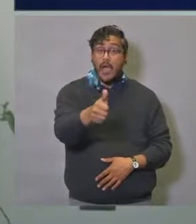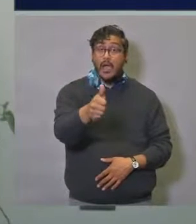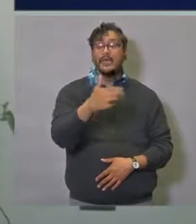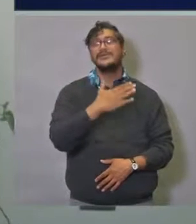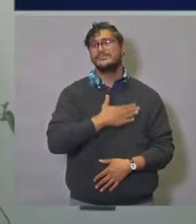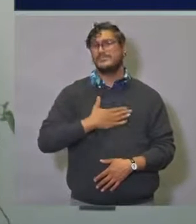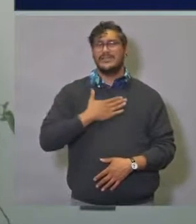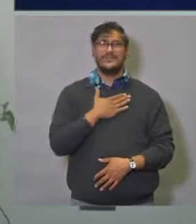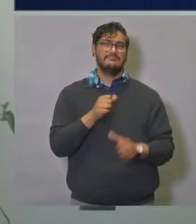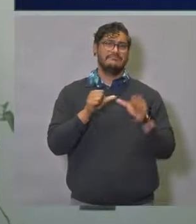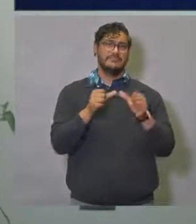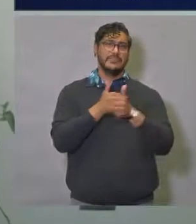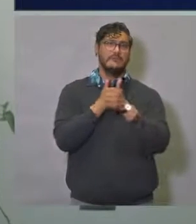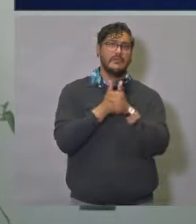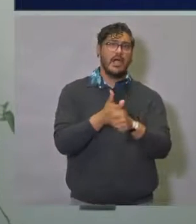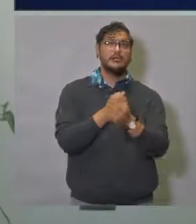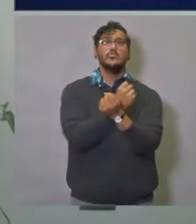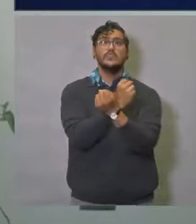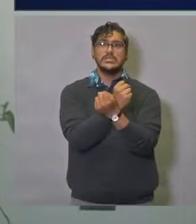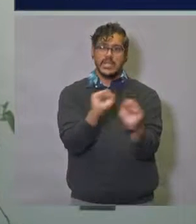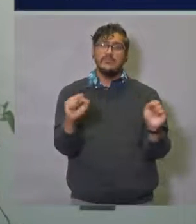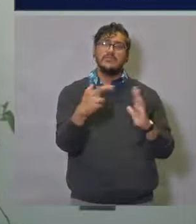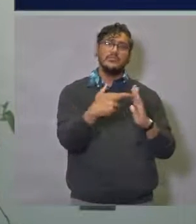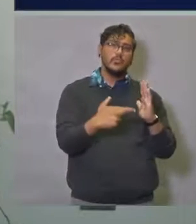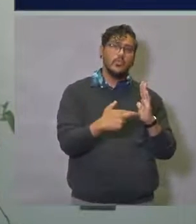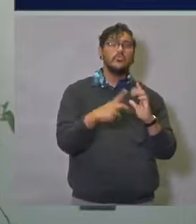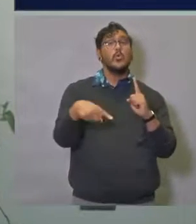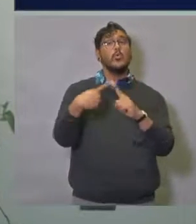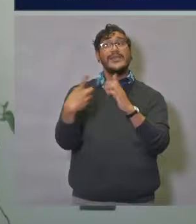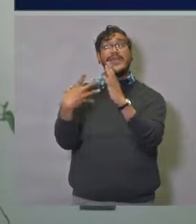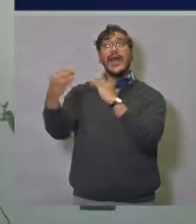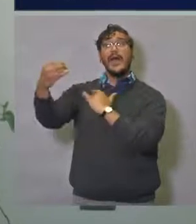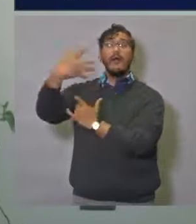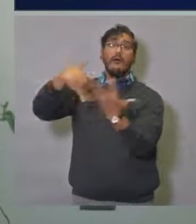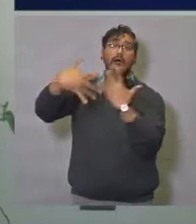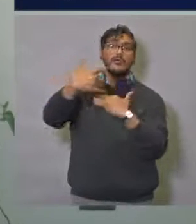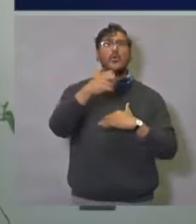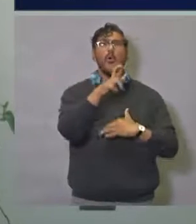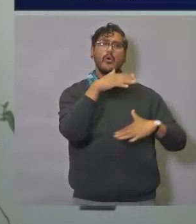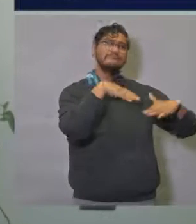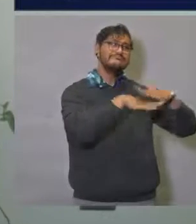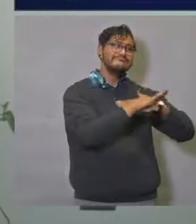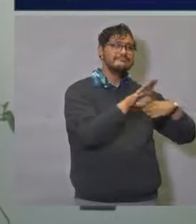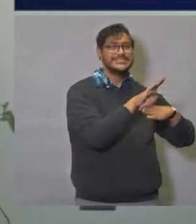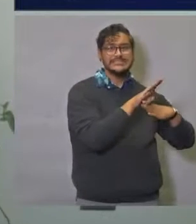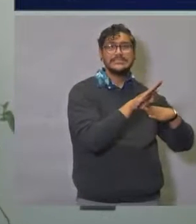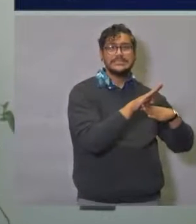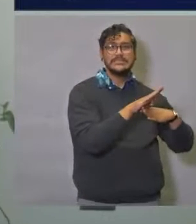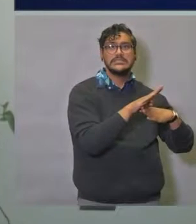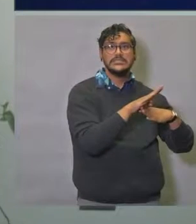TRAVELED OR WE DIDN'T, WE DO ASK YOU CONTINUE TO FOLLOW SAFETY